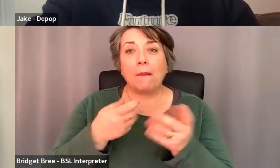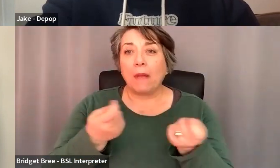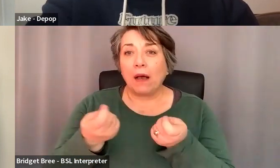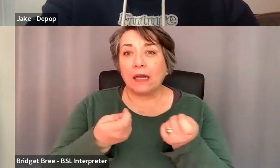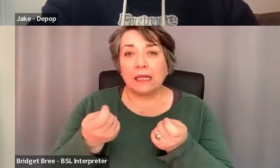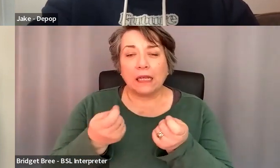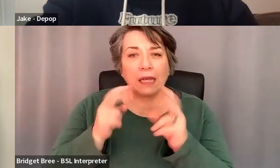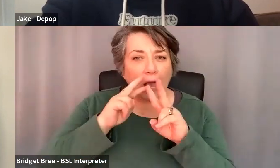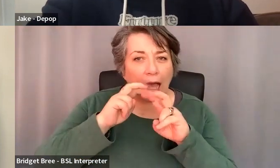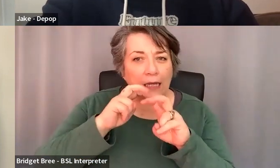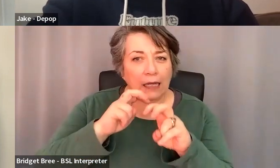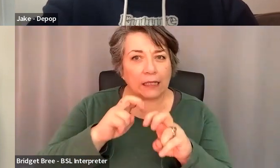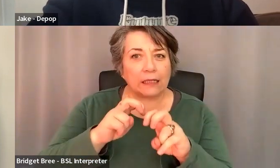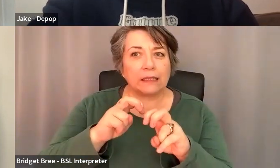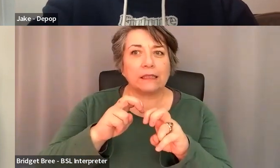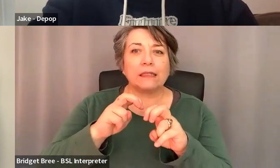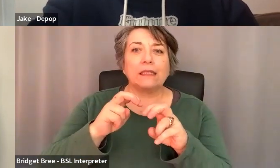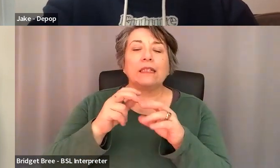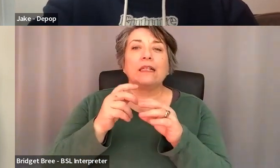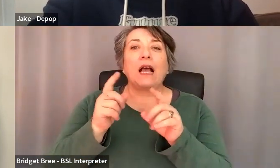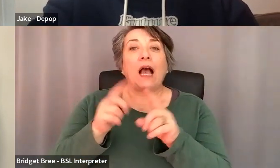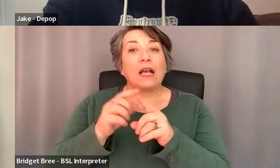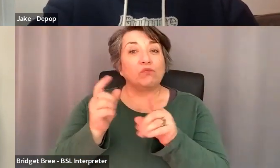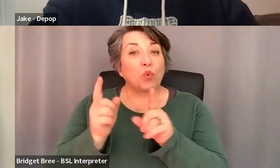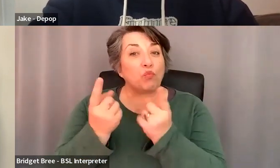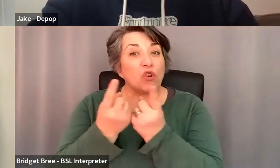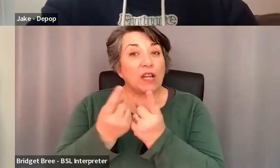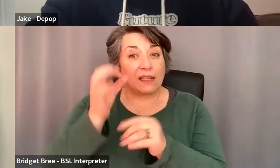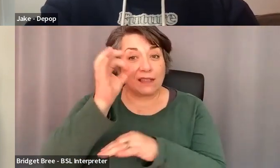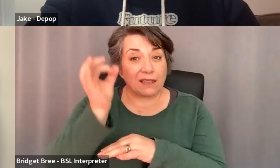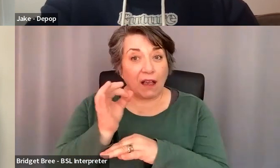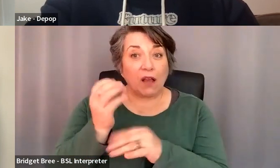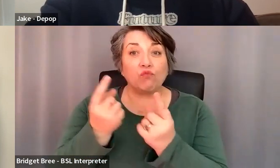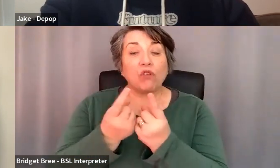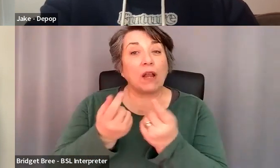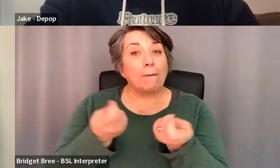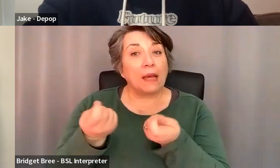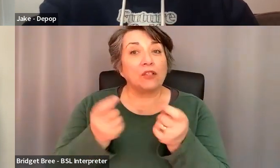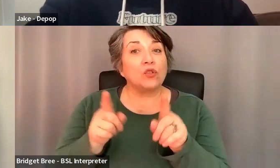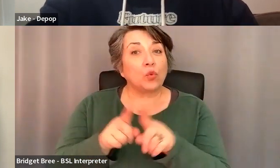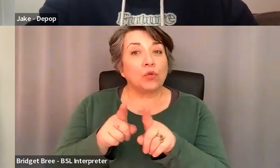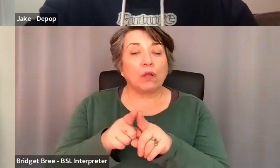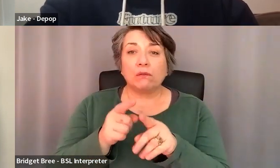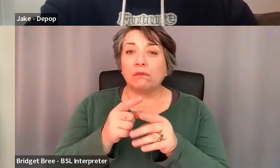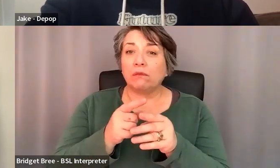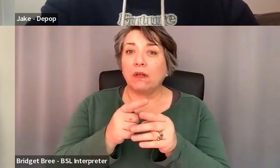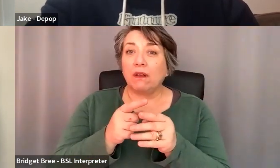team and also some open roles for product designers and product managers. analyticing roles in the flat form and product designers and managers. There really is a place to grow for everyone which is great.